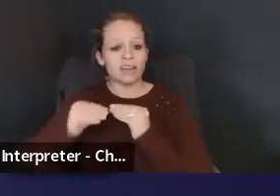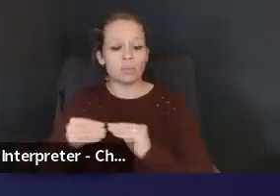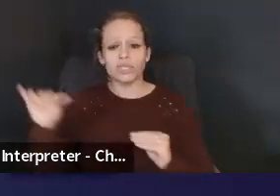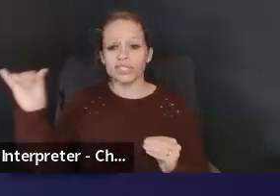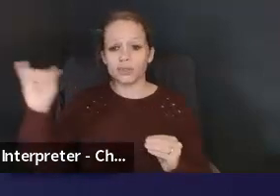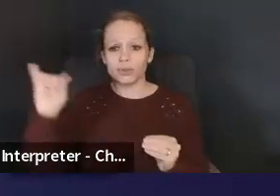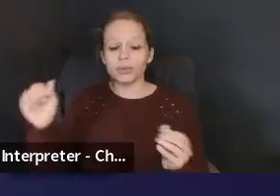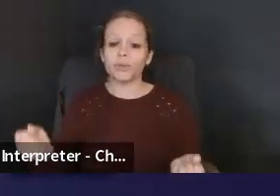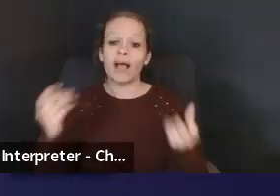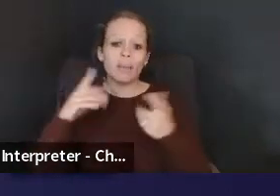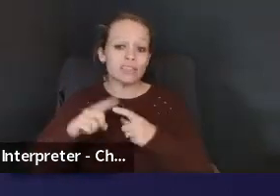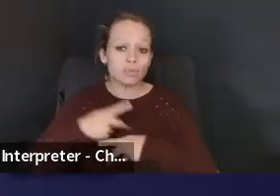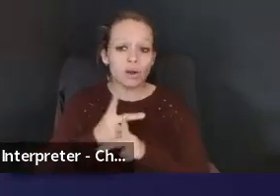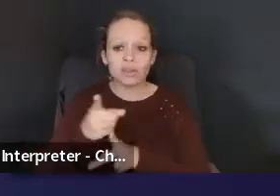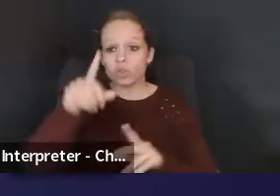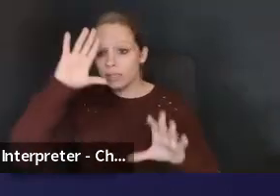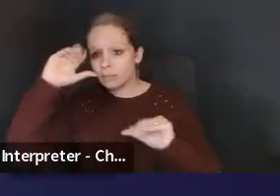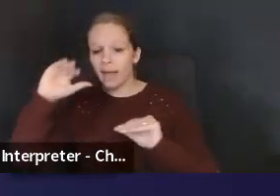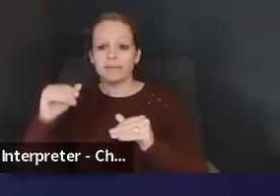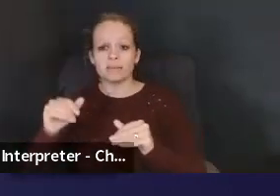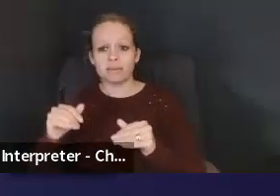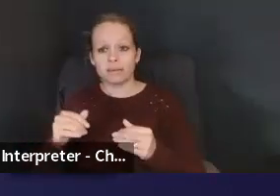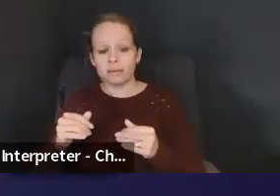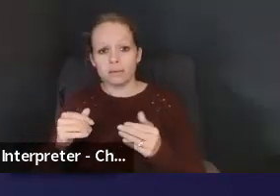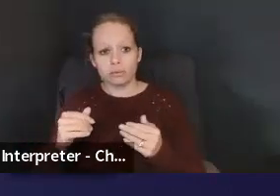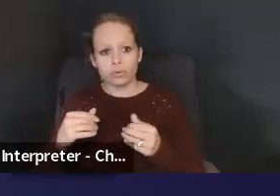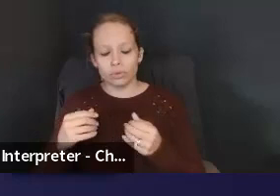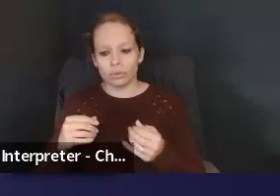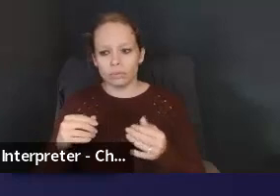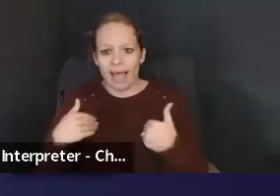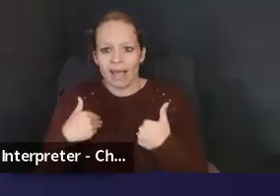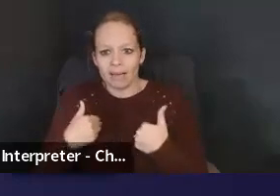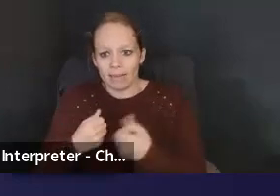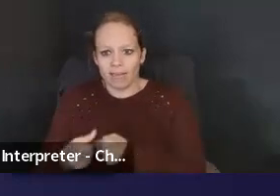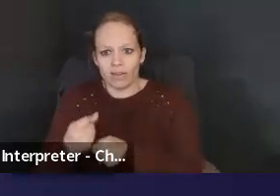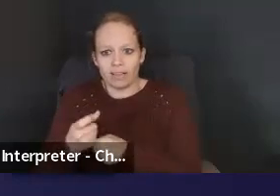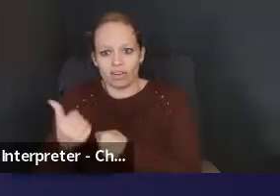How many products do you expect to put out each year? How many target audiences will be reached?